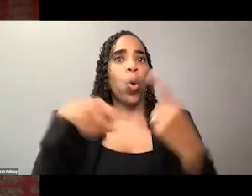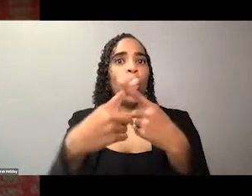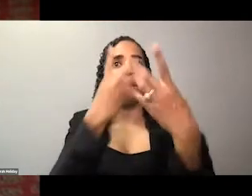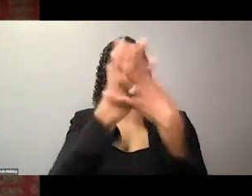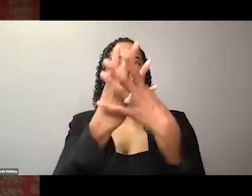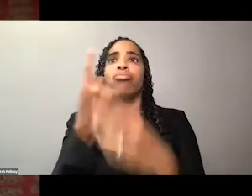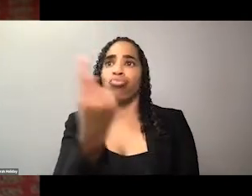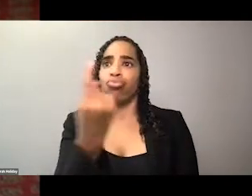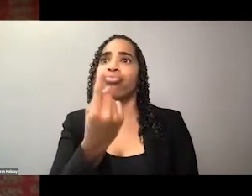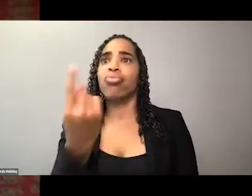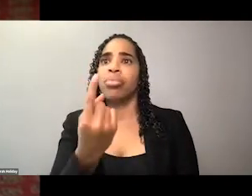I respectfully ask for your aye vote.